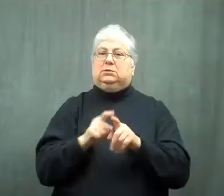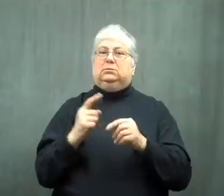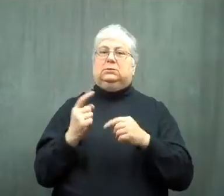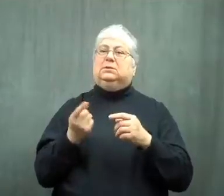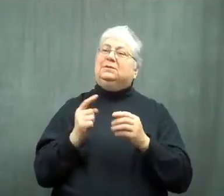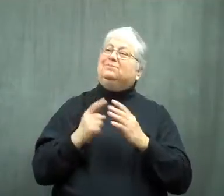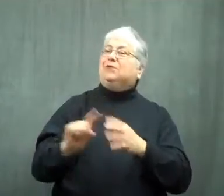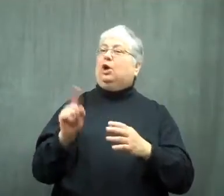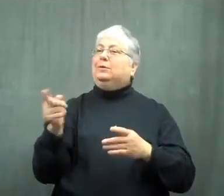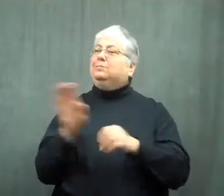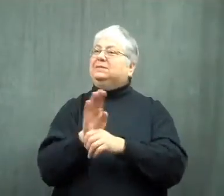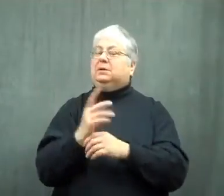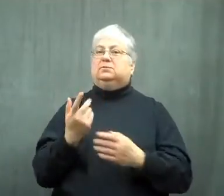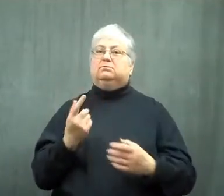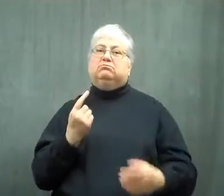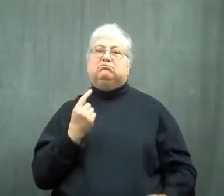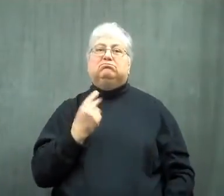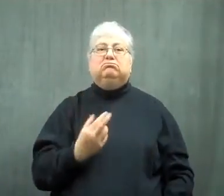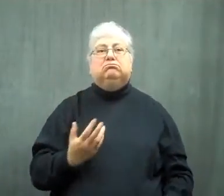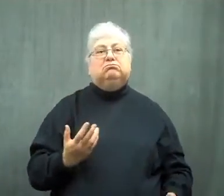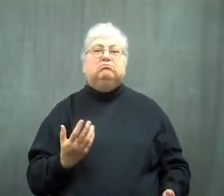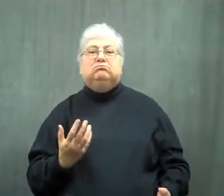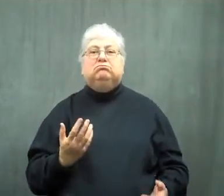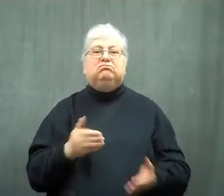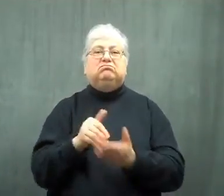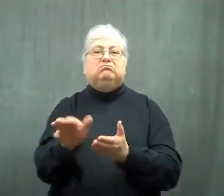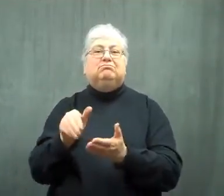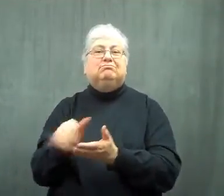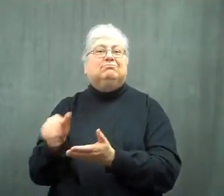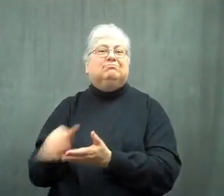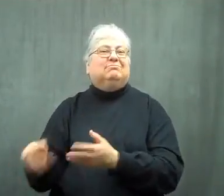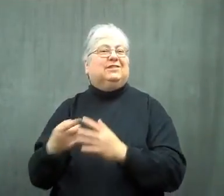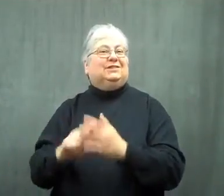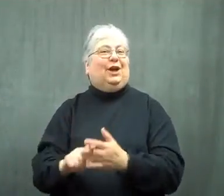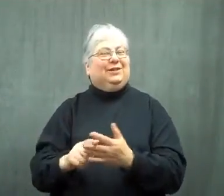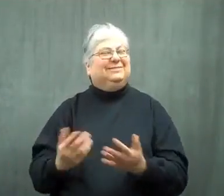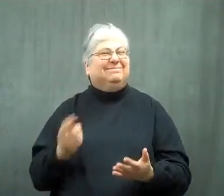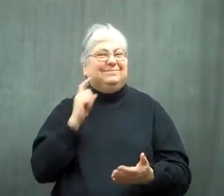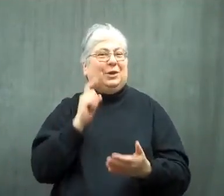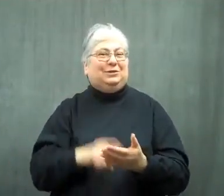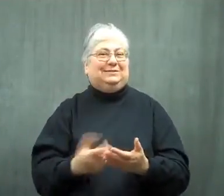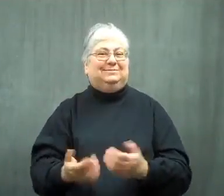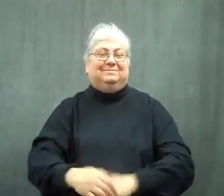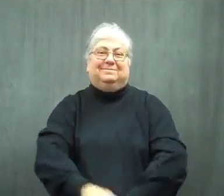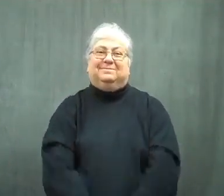Businesses are starting to resent that, and won't consider hiring smokers.